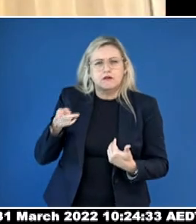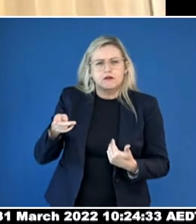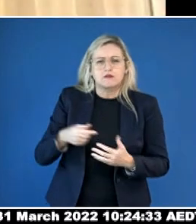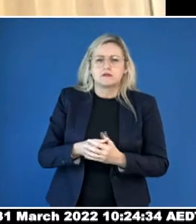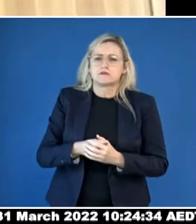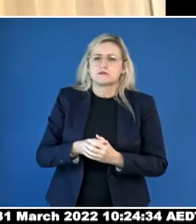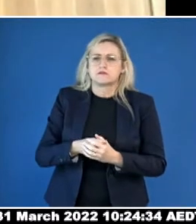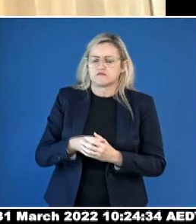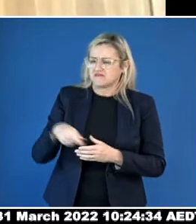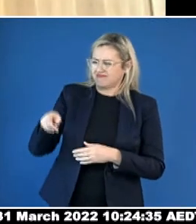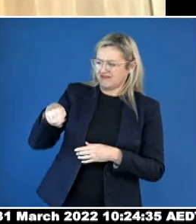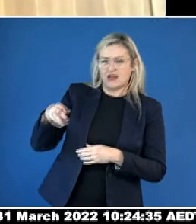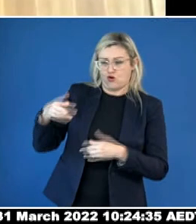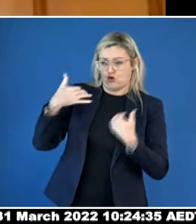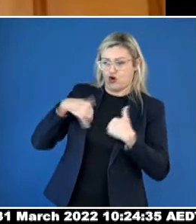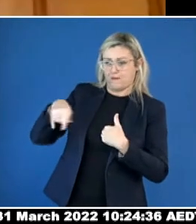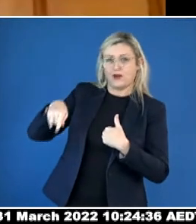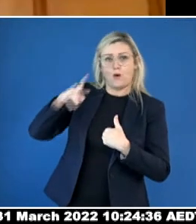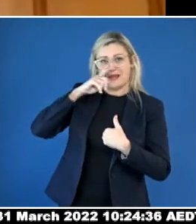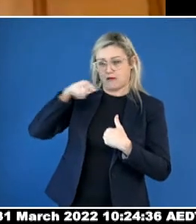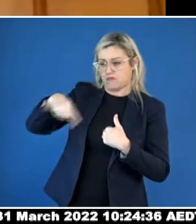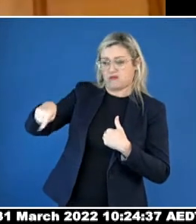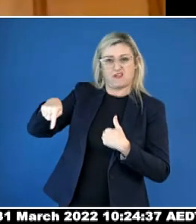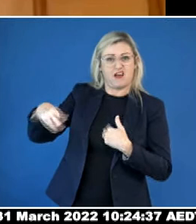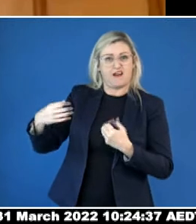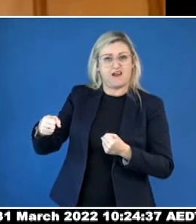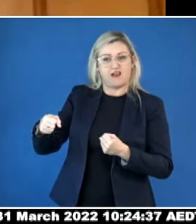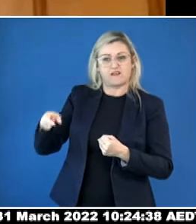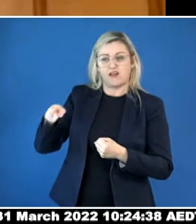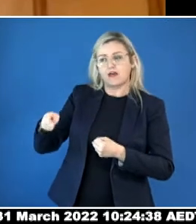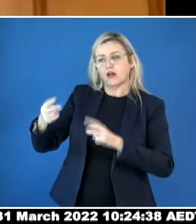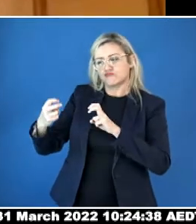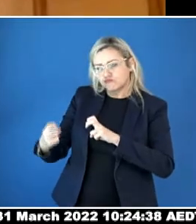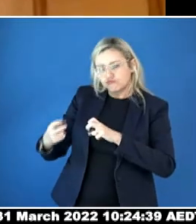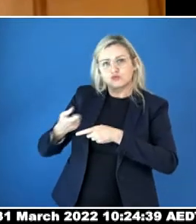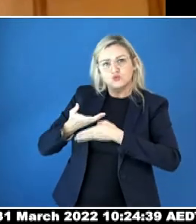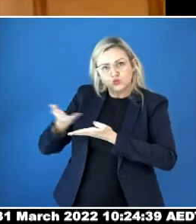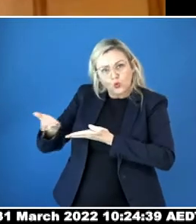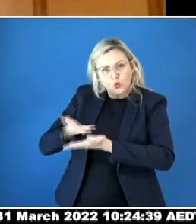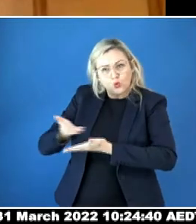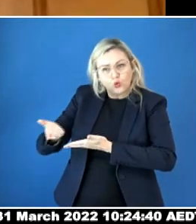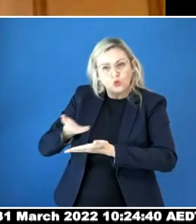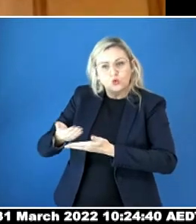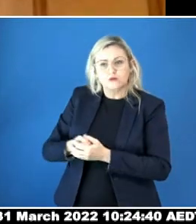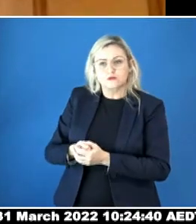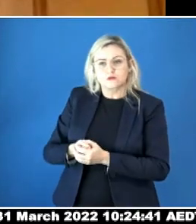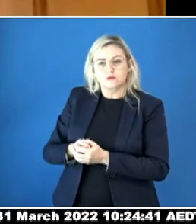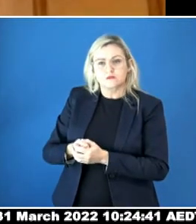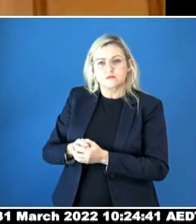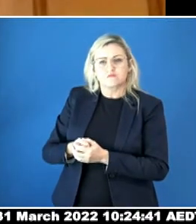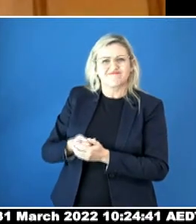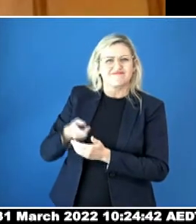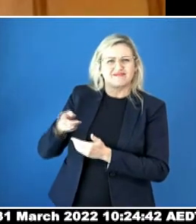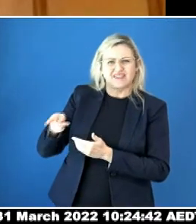And there was some people there talked to me and who cross-examined.